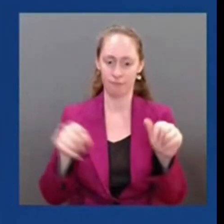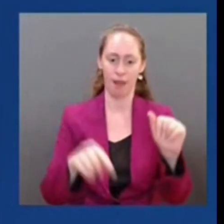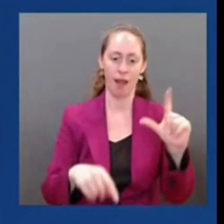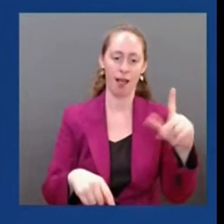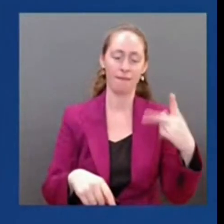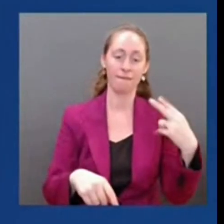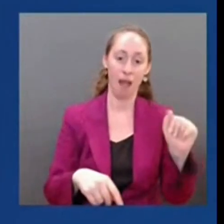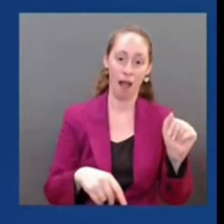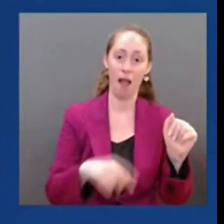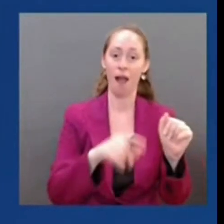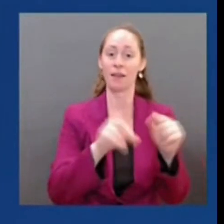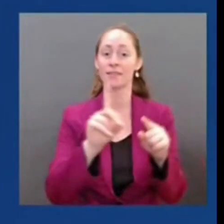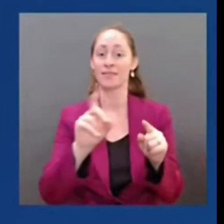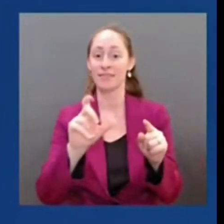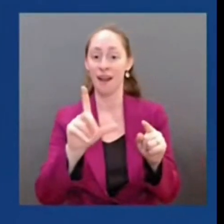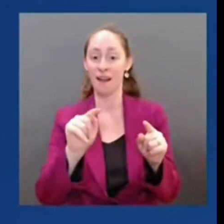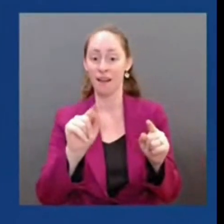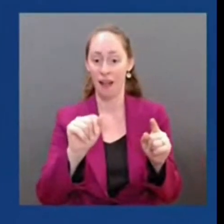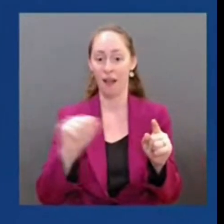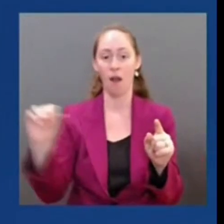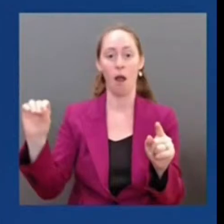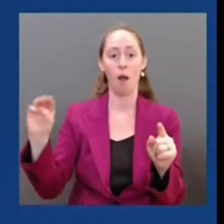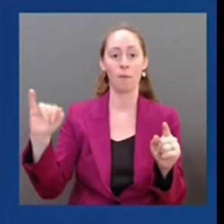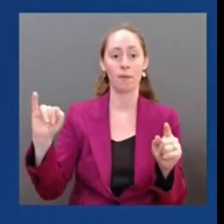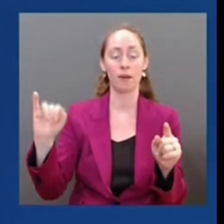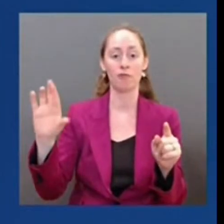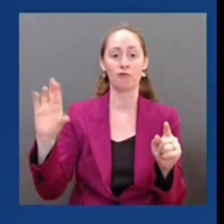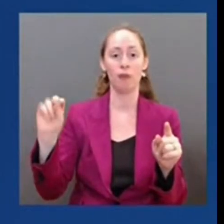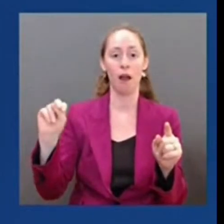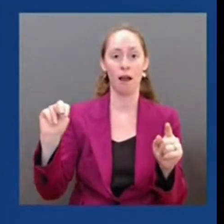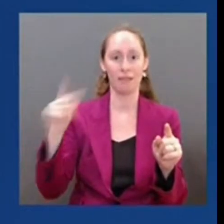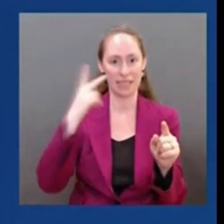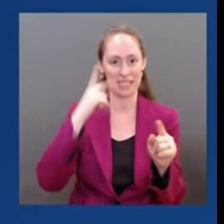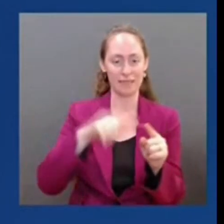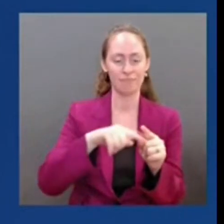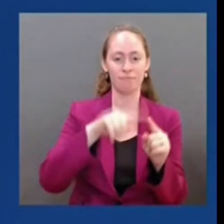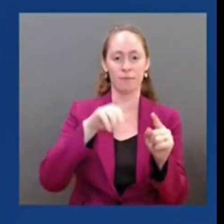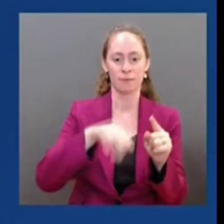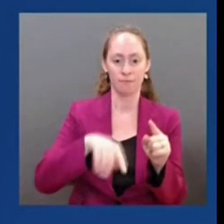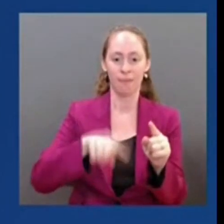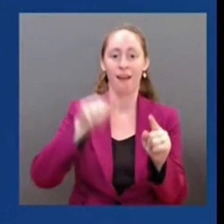TO RIGHT, WE HAD OUR ALPHA